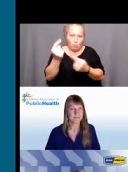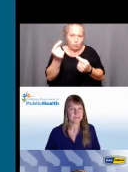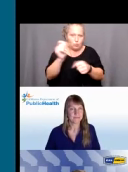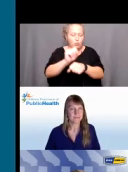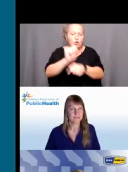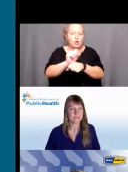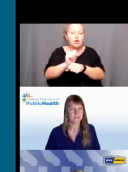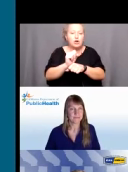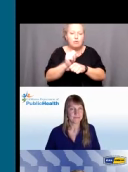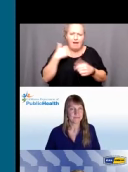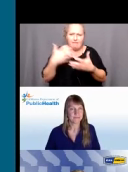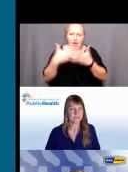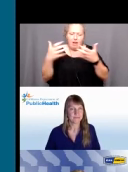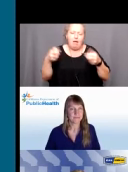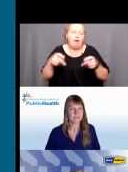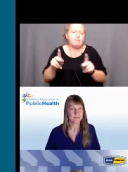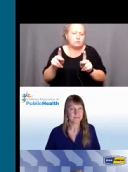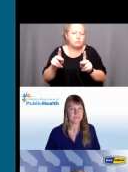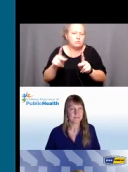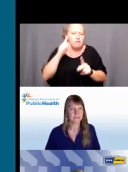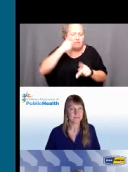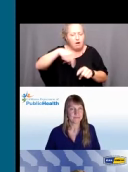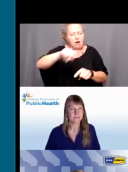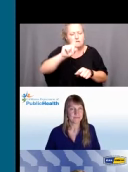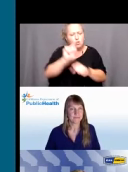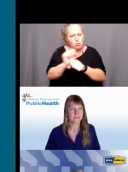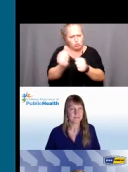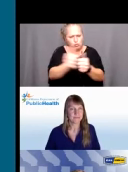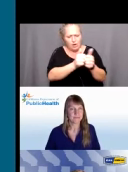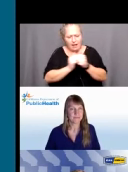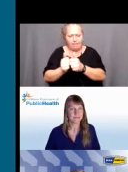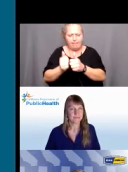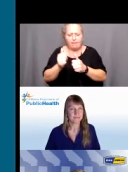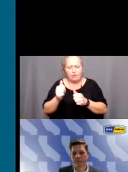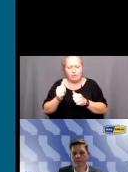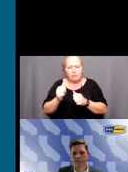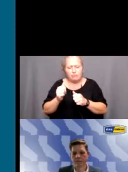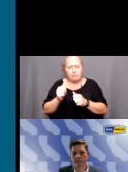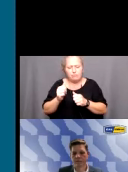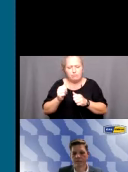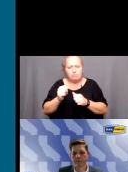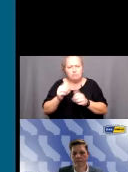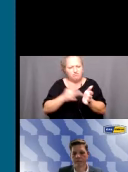are a lot of opportunities for us to work together to take advantage of the